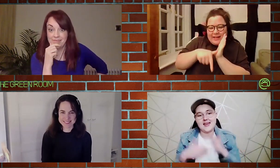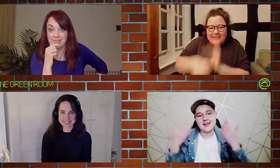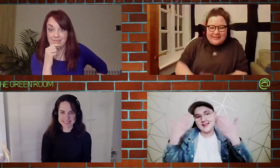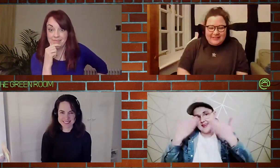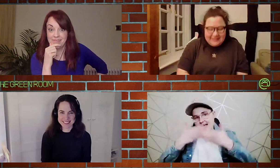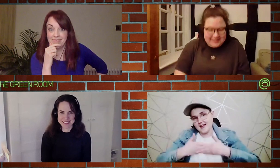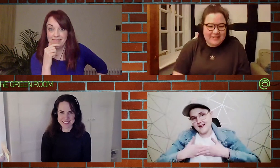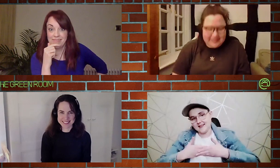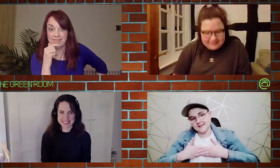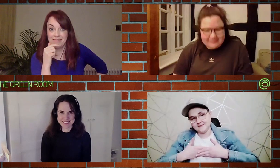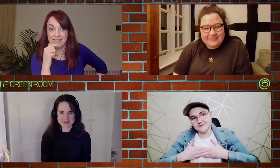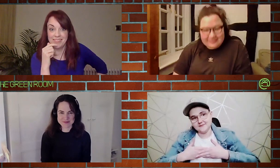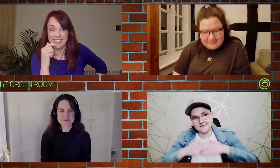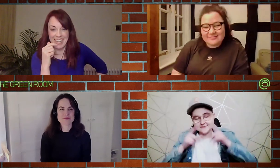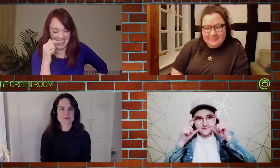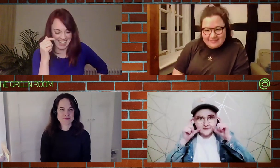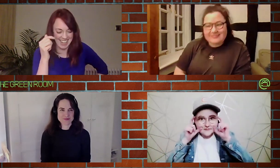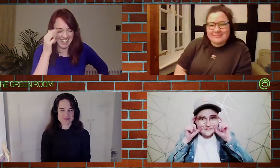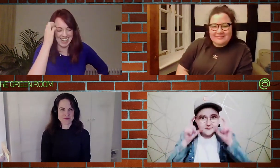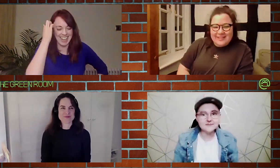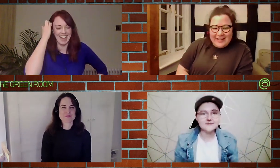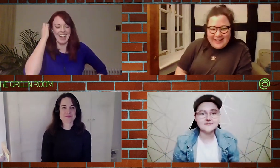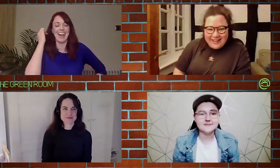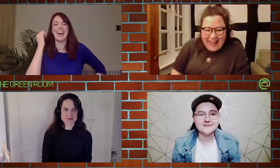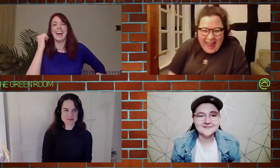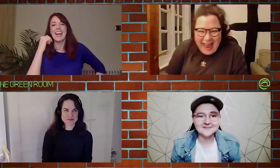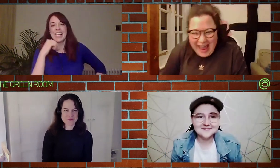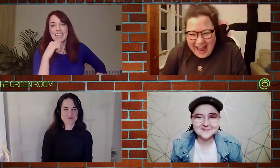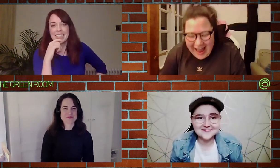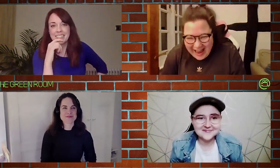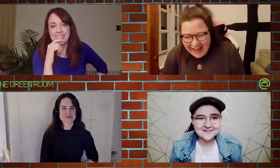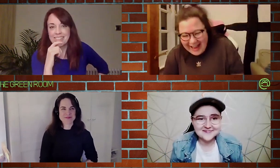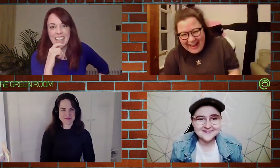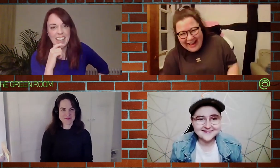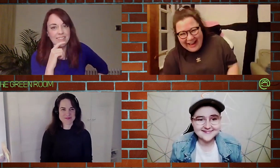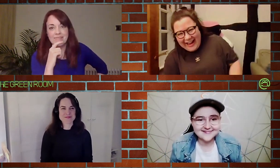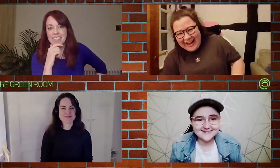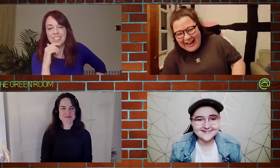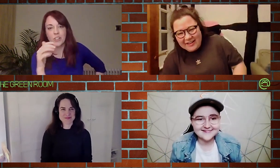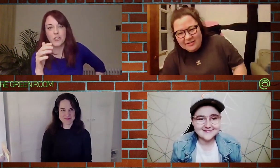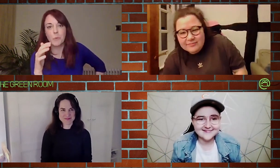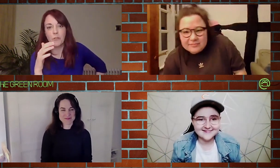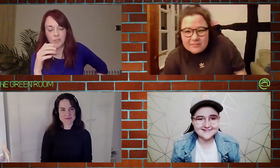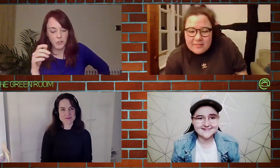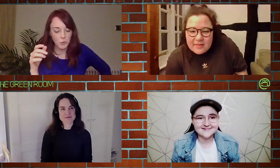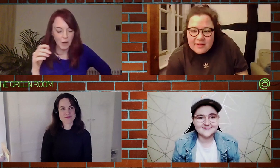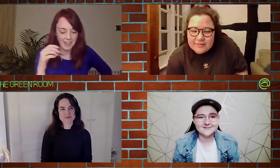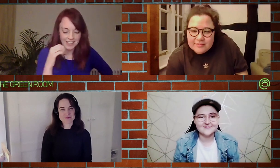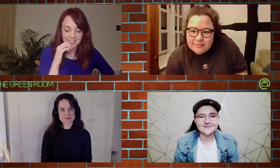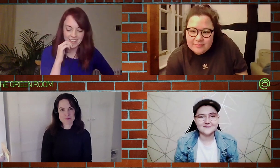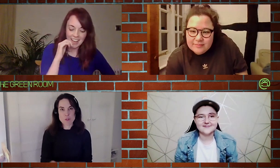Late. BM: Late. Yeah, late night. An owl, im a night owl Its coz you're both in your 20s.